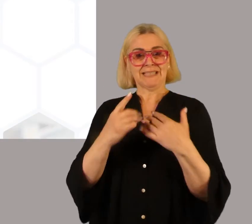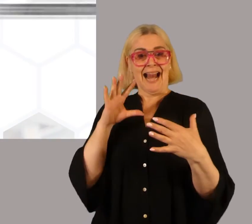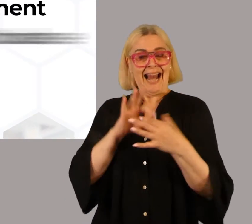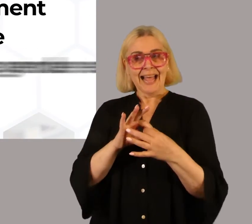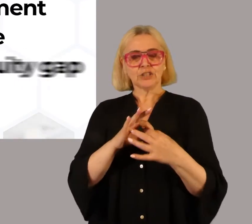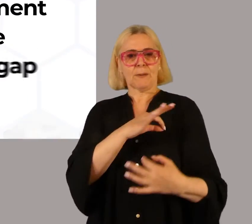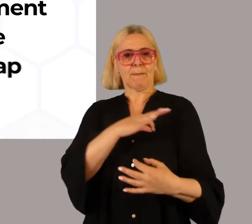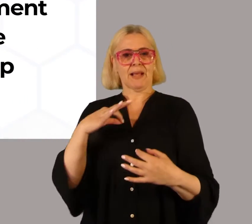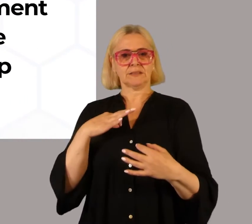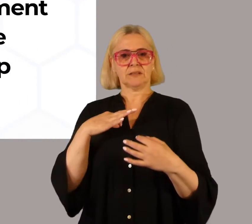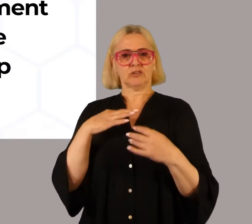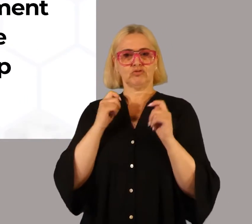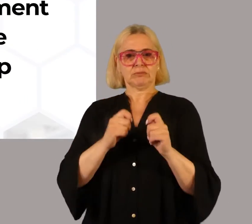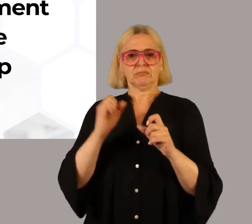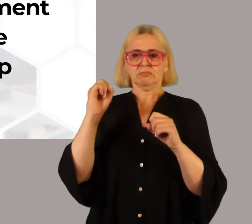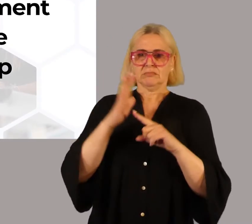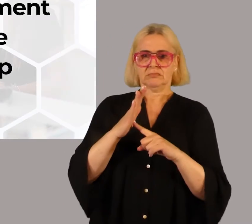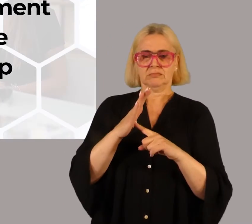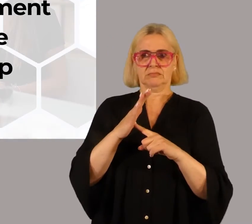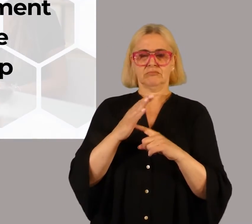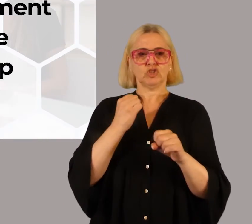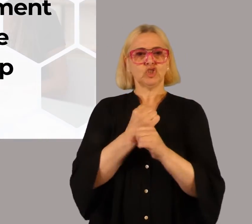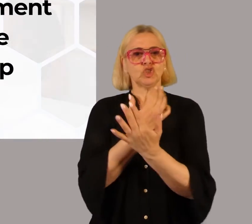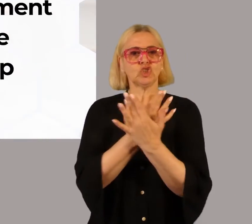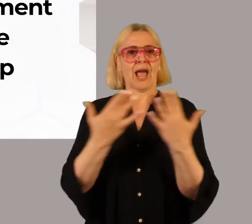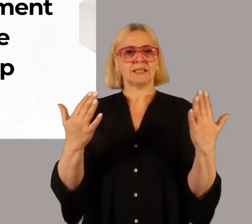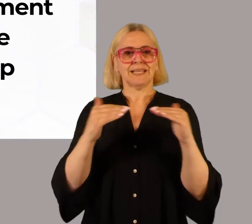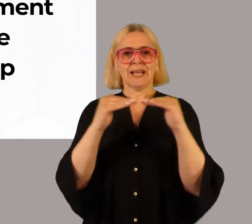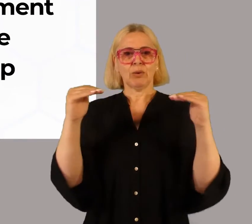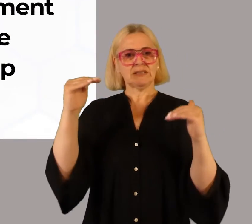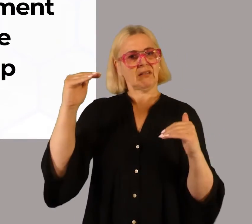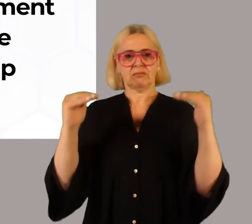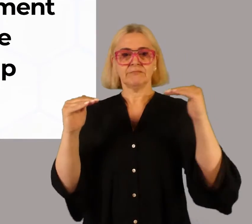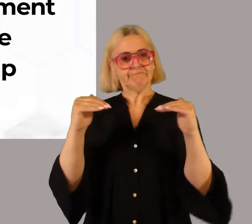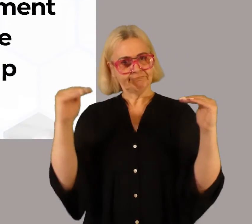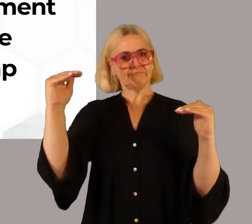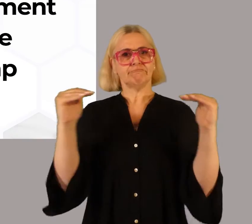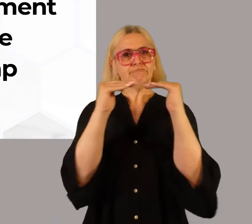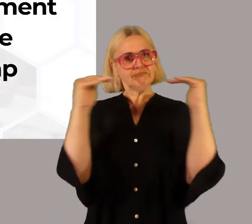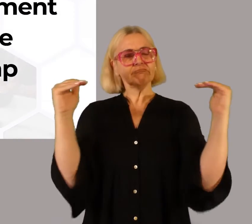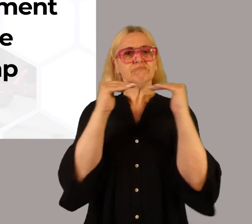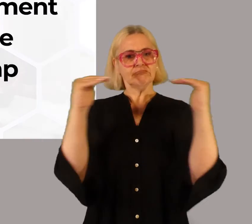Prioritising patient autonomy regarding medical treatment is paramount to close